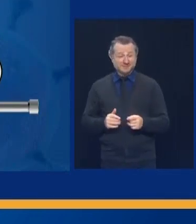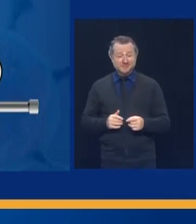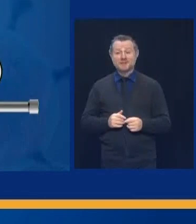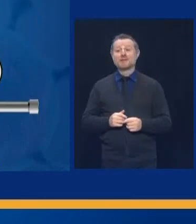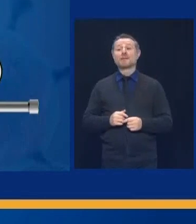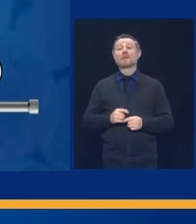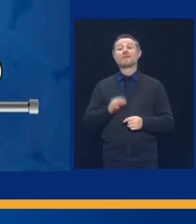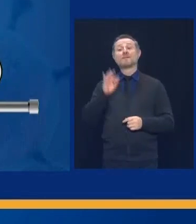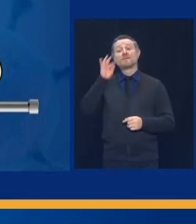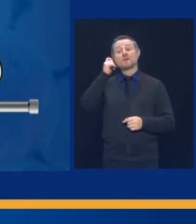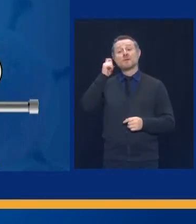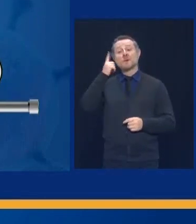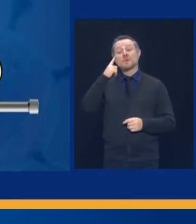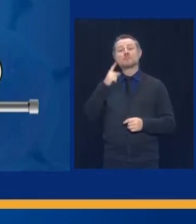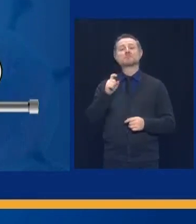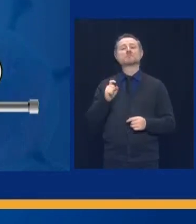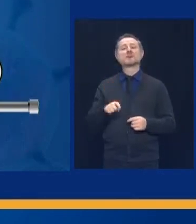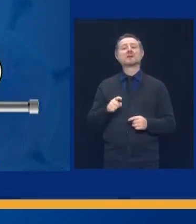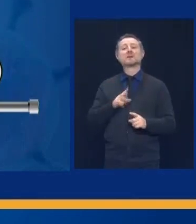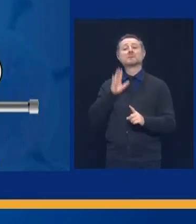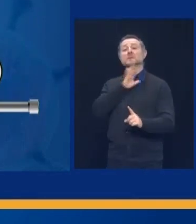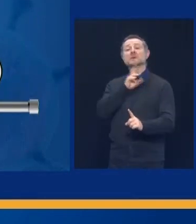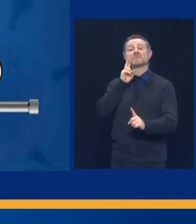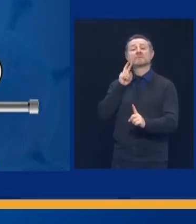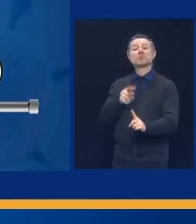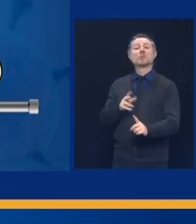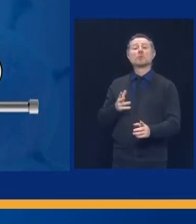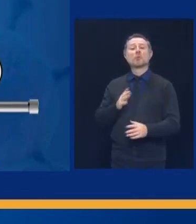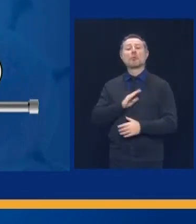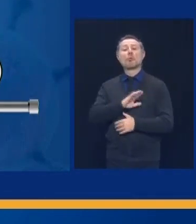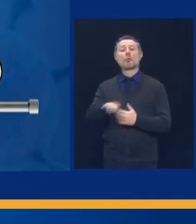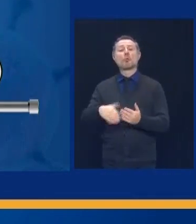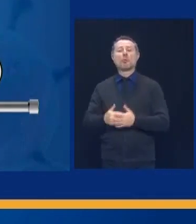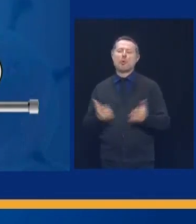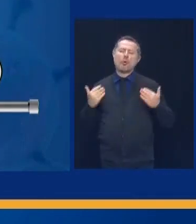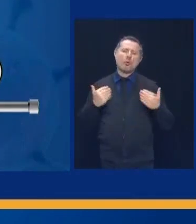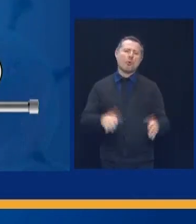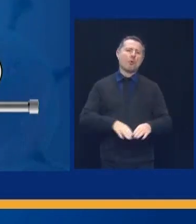REMEMBER WHEN WE TALKED ABOUT OPENING THE Blj